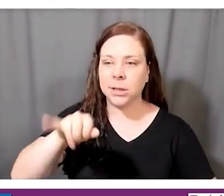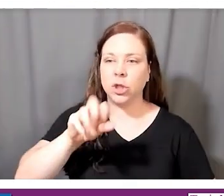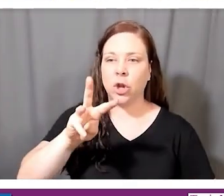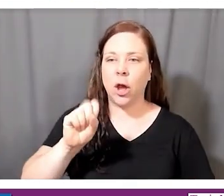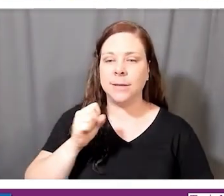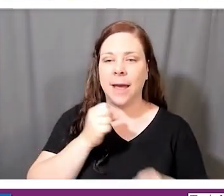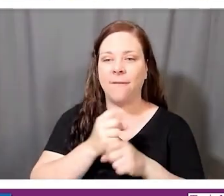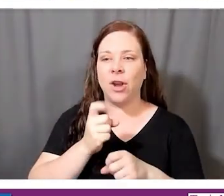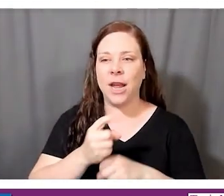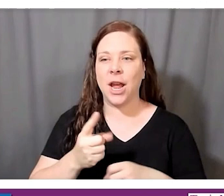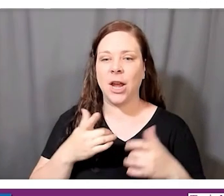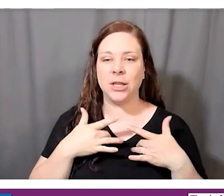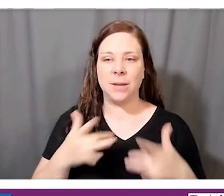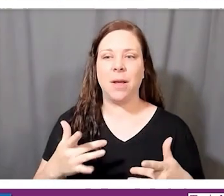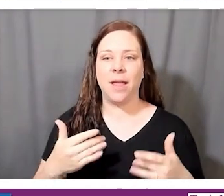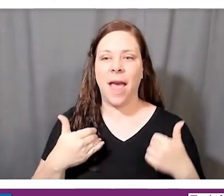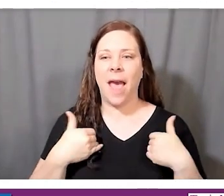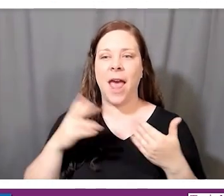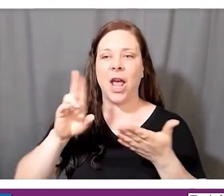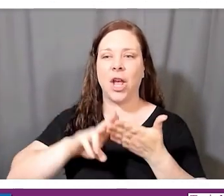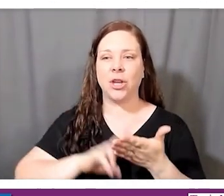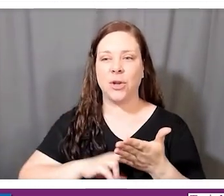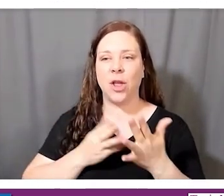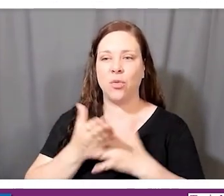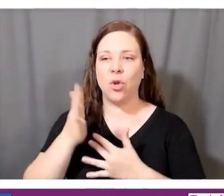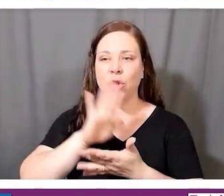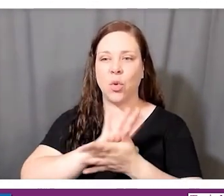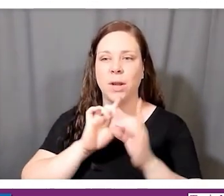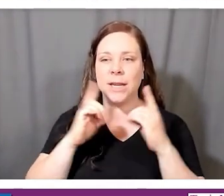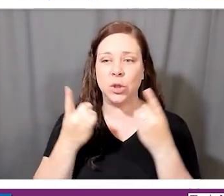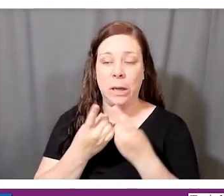through the school district. So I would guess if you're not getting that,